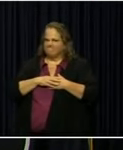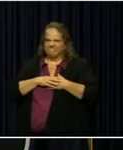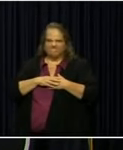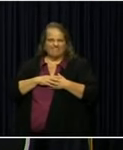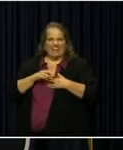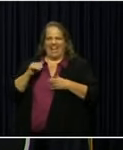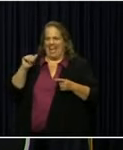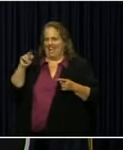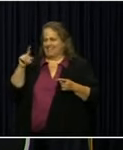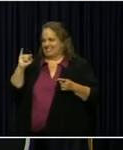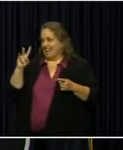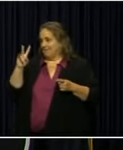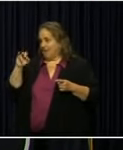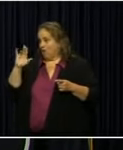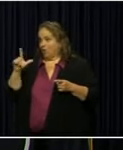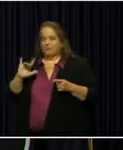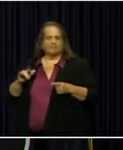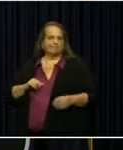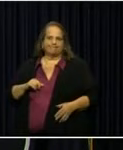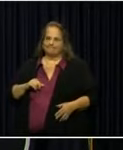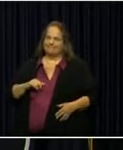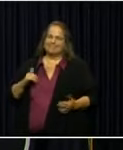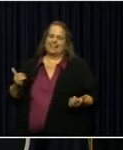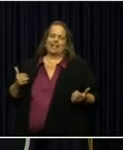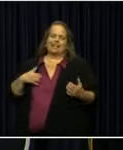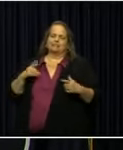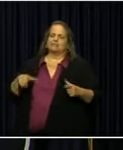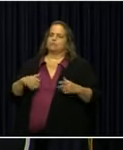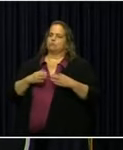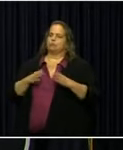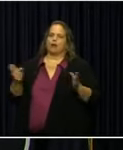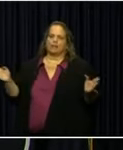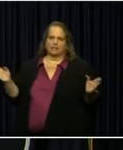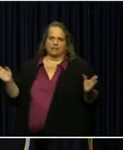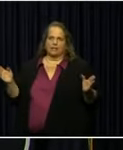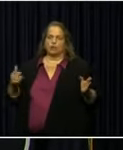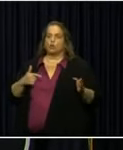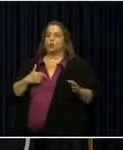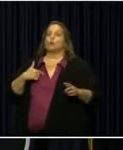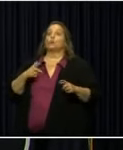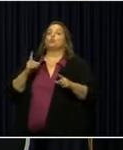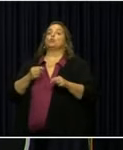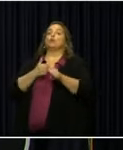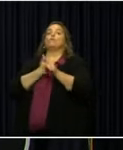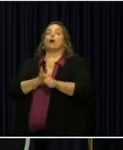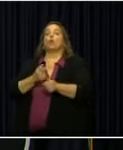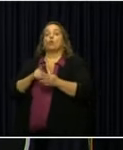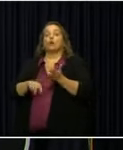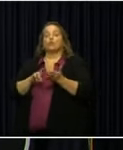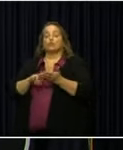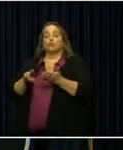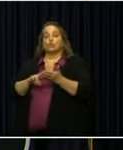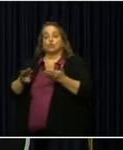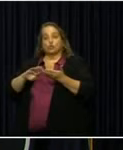HOPE. SHOULD WE EXPECT TO BE IN ANY TYPE OF POSITION LIKE THIS NEXT YEAR. I'M GOING TO GIVE MY THOUGHTS